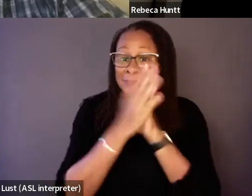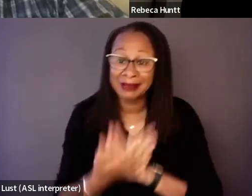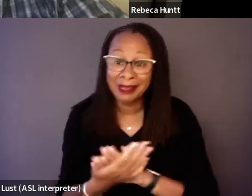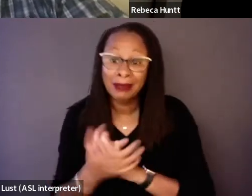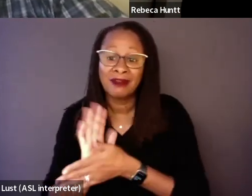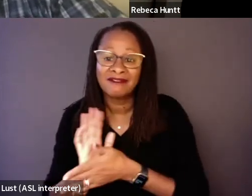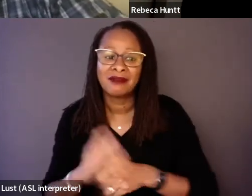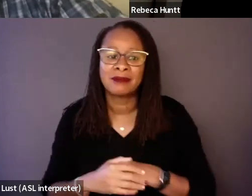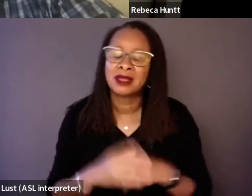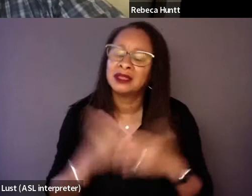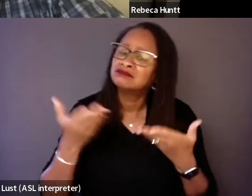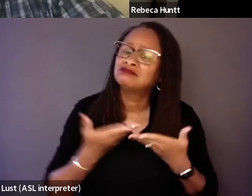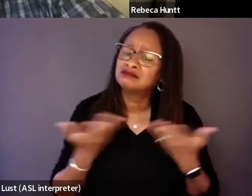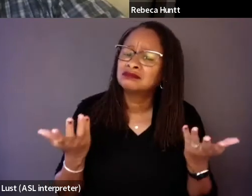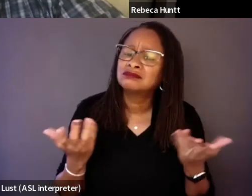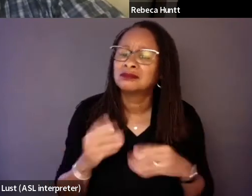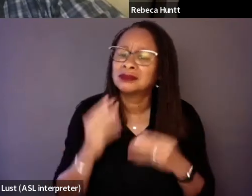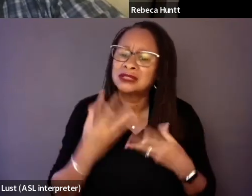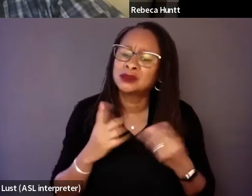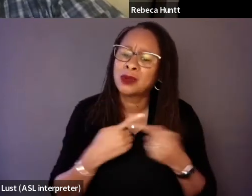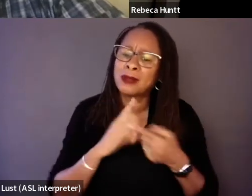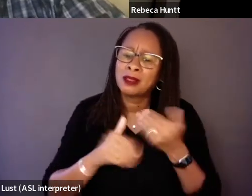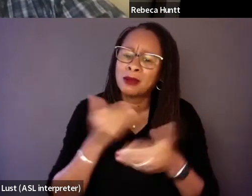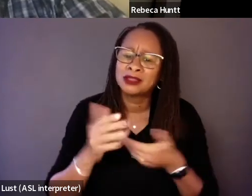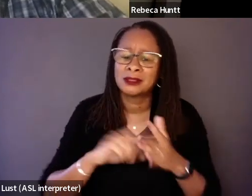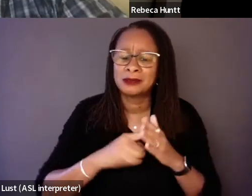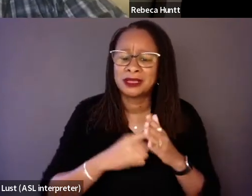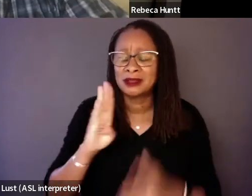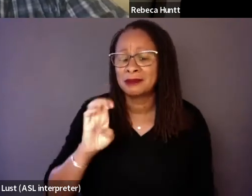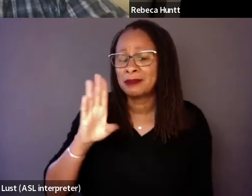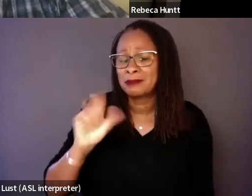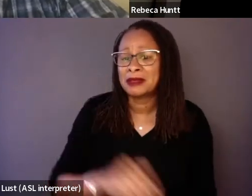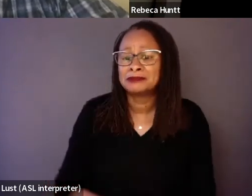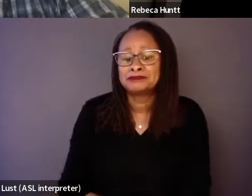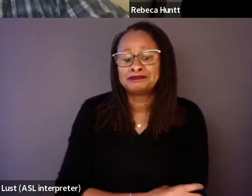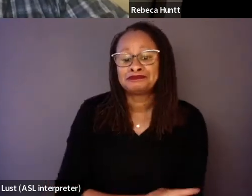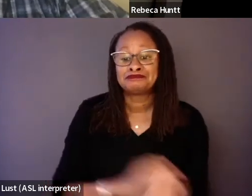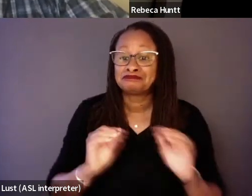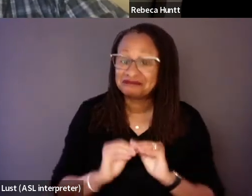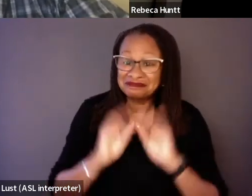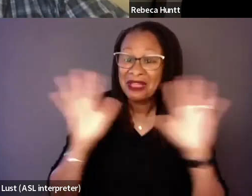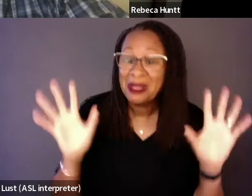Walk us through a little of that process of the beginning of BEBA. Yeah, absolutely.